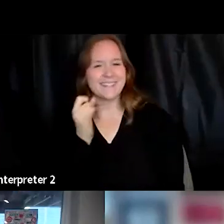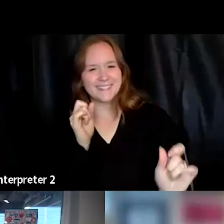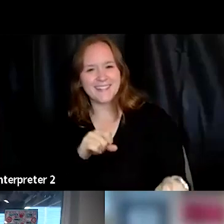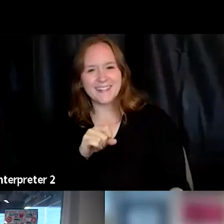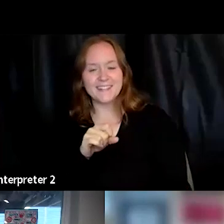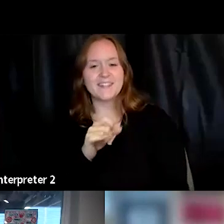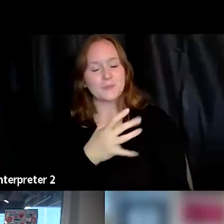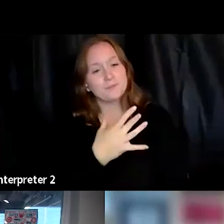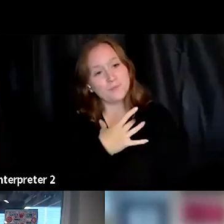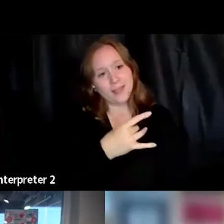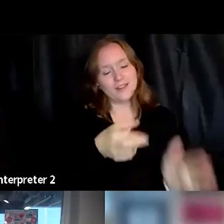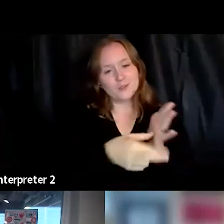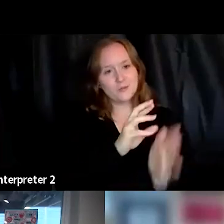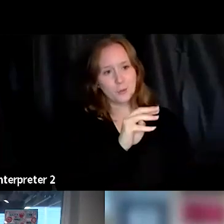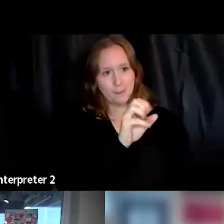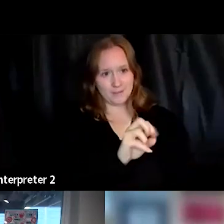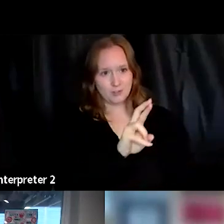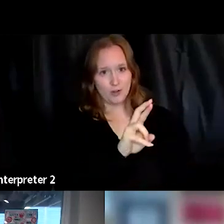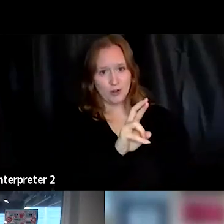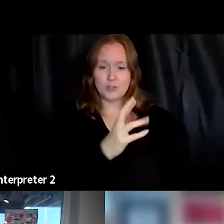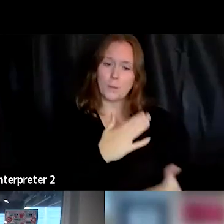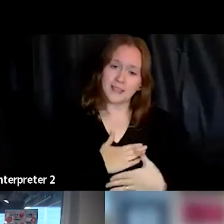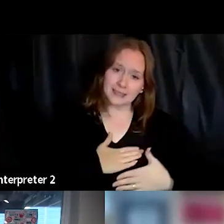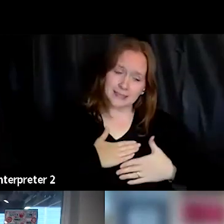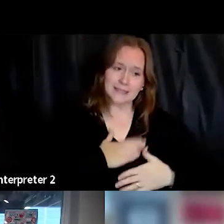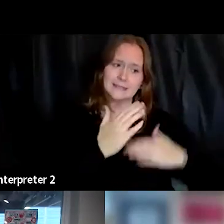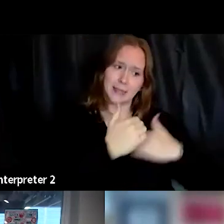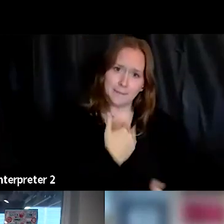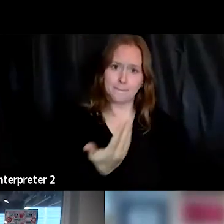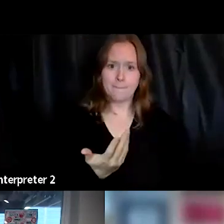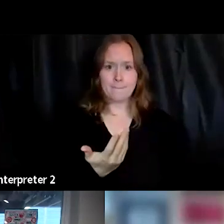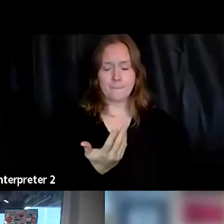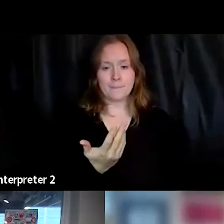So please send them to us, like Pam mentioned redacted. So what this means